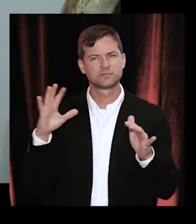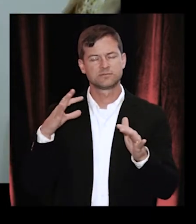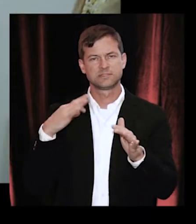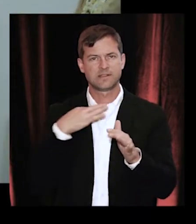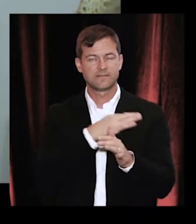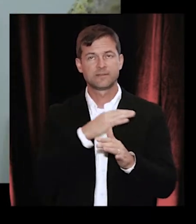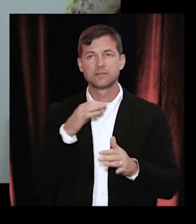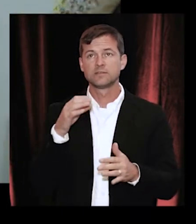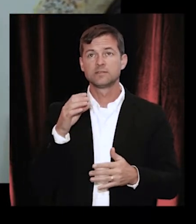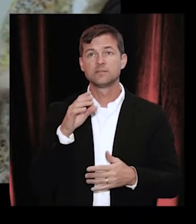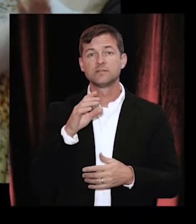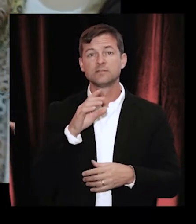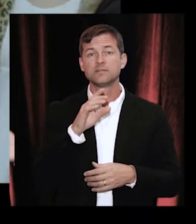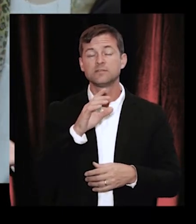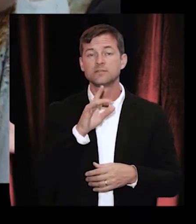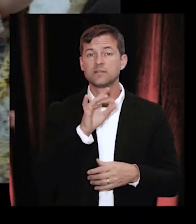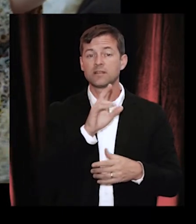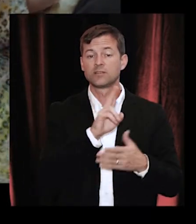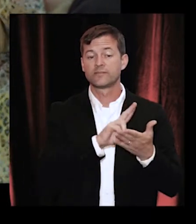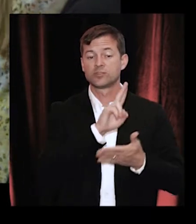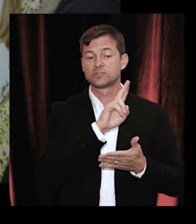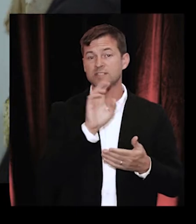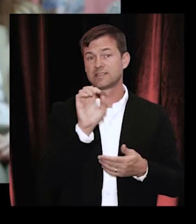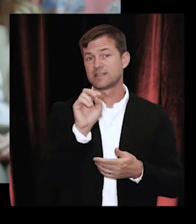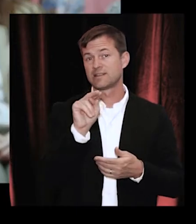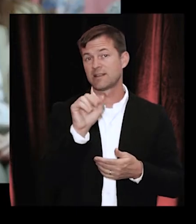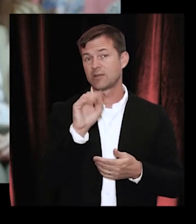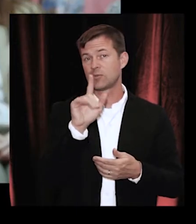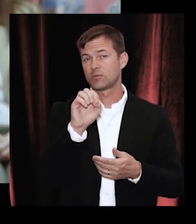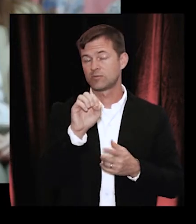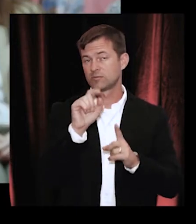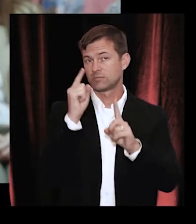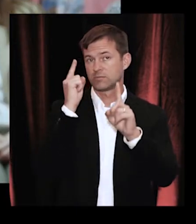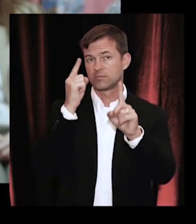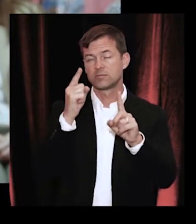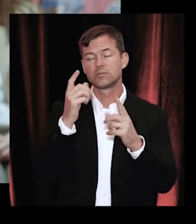University Enables mission focuses to foster an environment